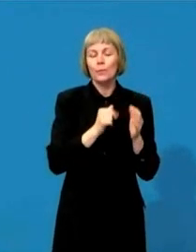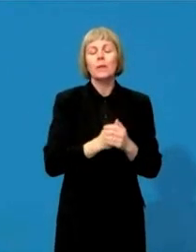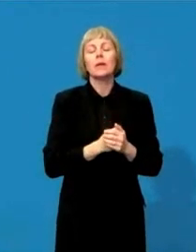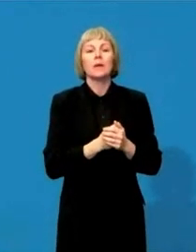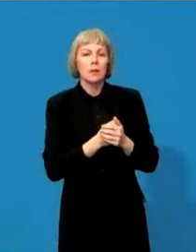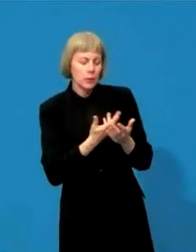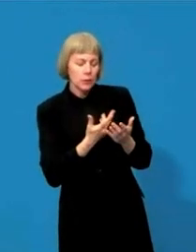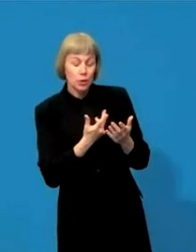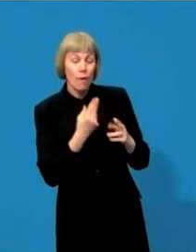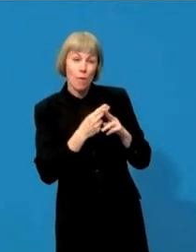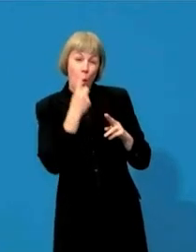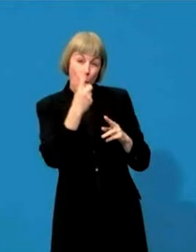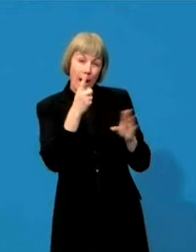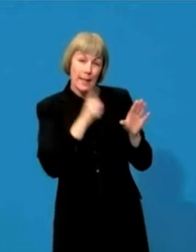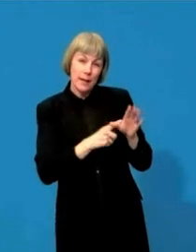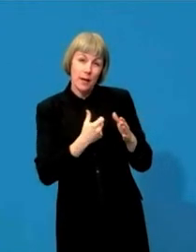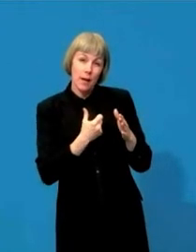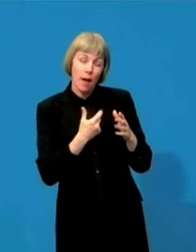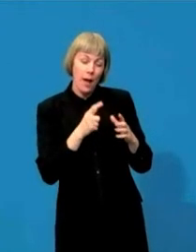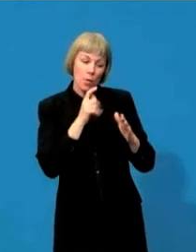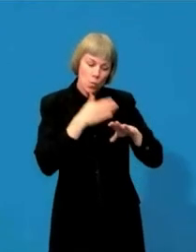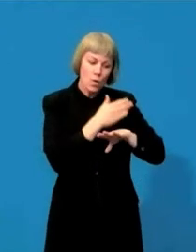a year, but Marnin also invested a lot of their time.